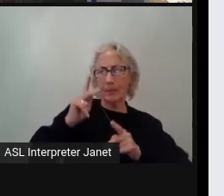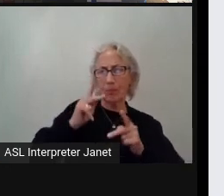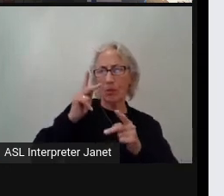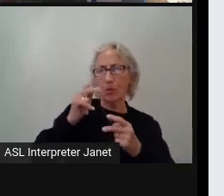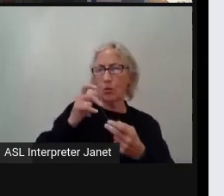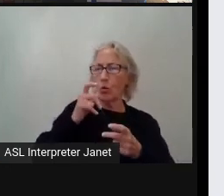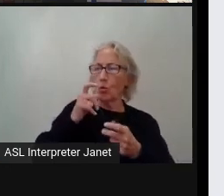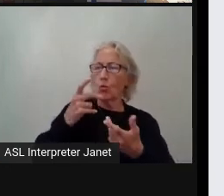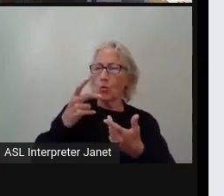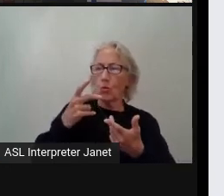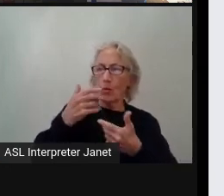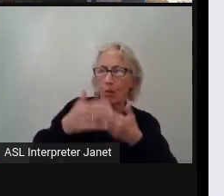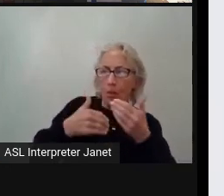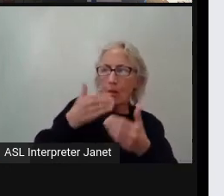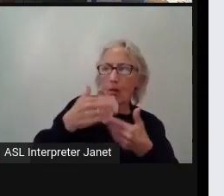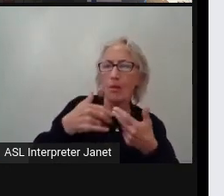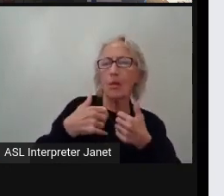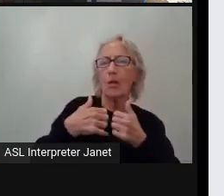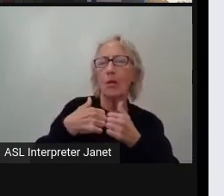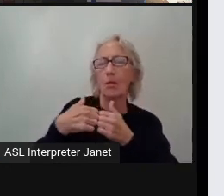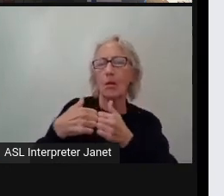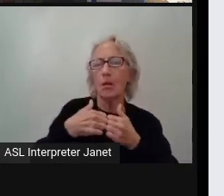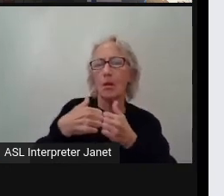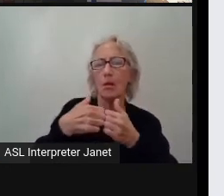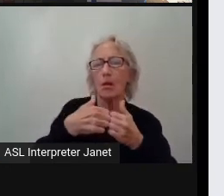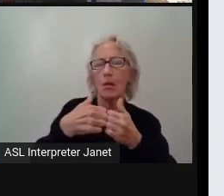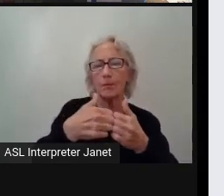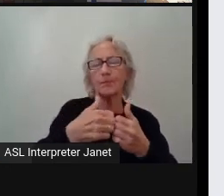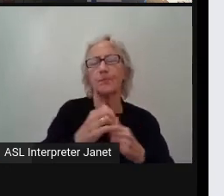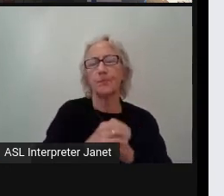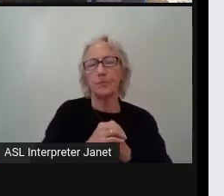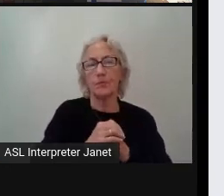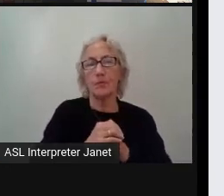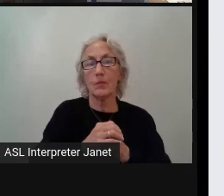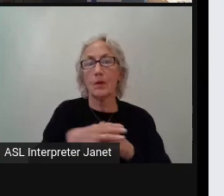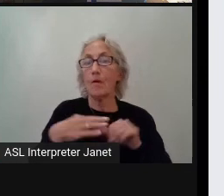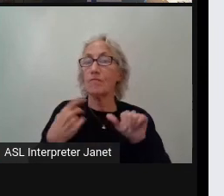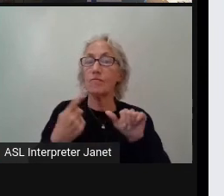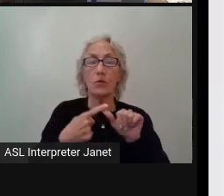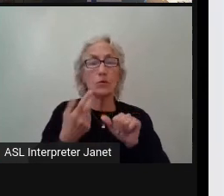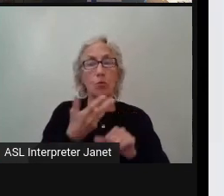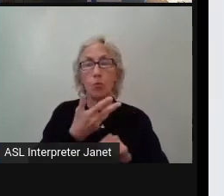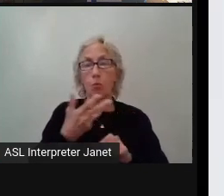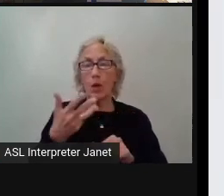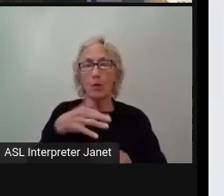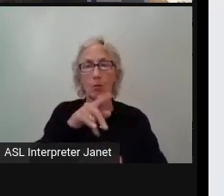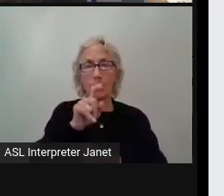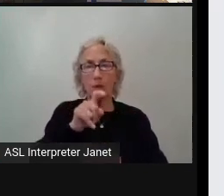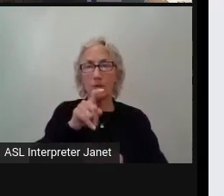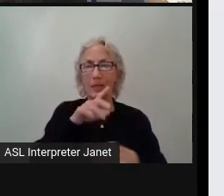but I think we were the correct one. First of all, we do not need an accessible theme.